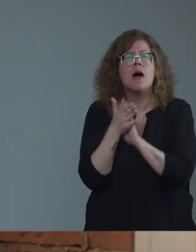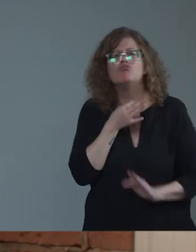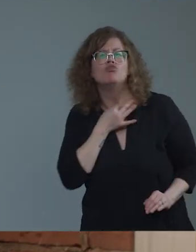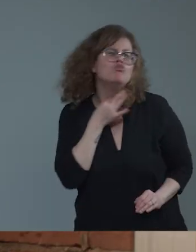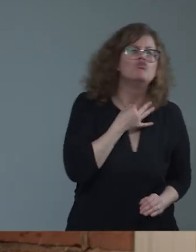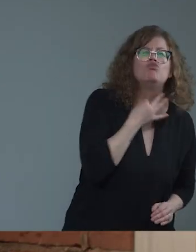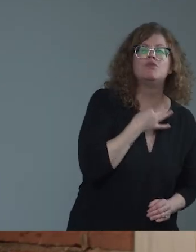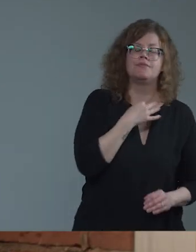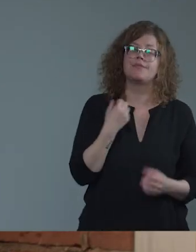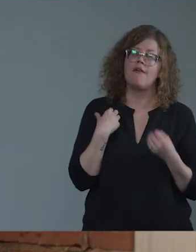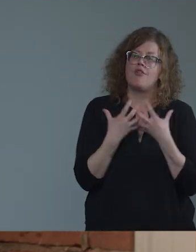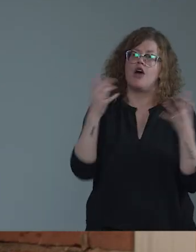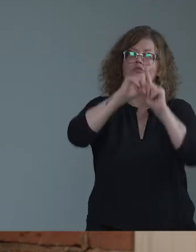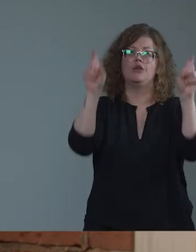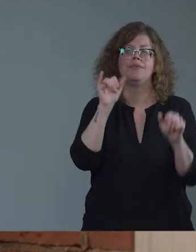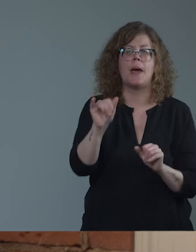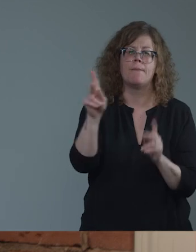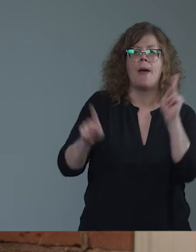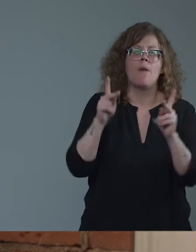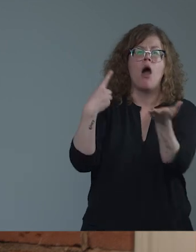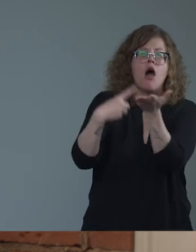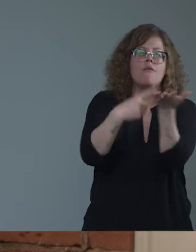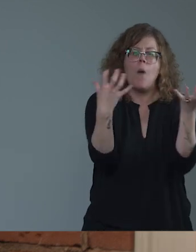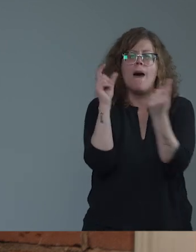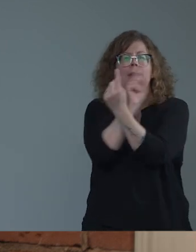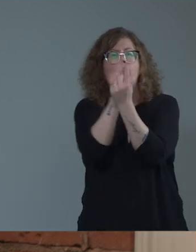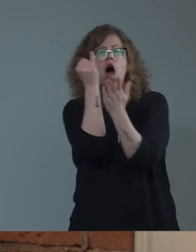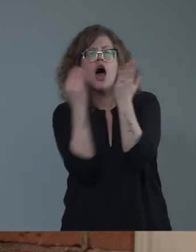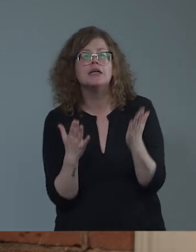It's not over just because it goes in the ground. And that's where the community engagement piece